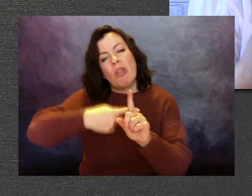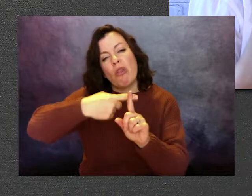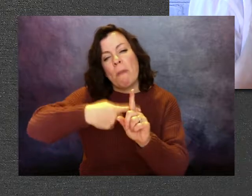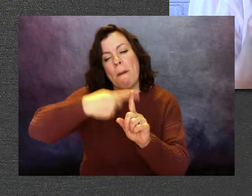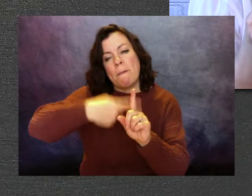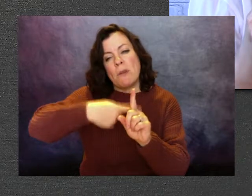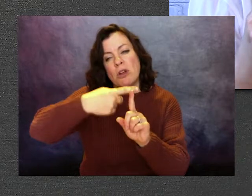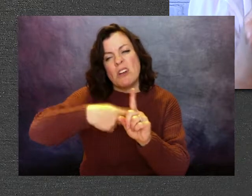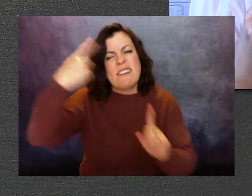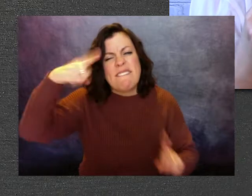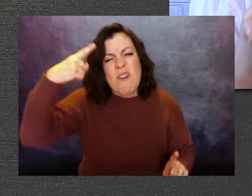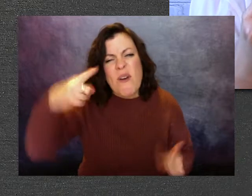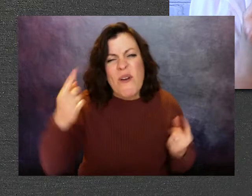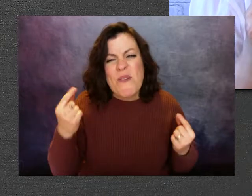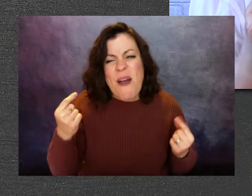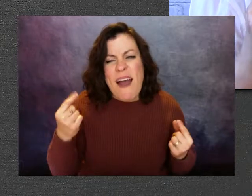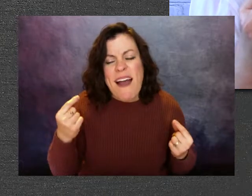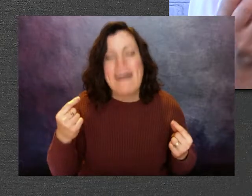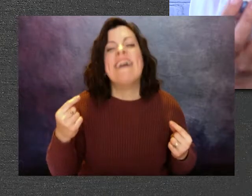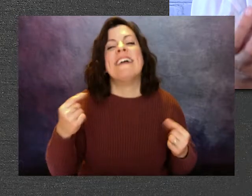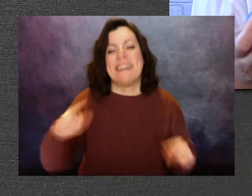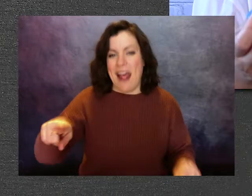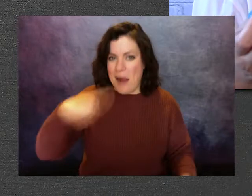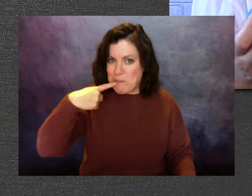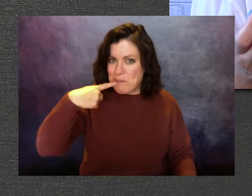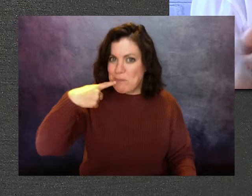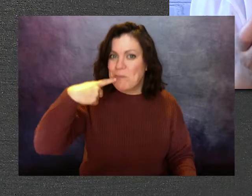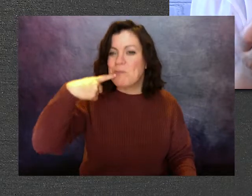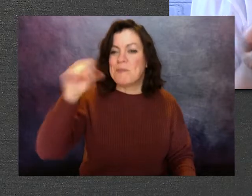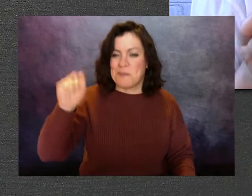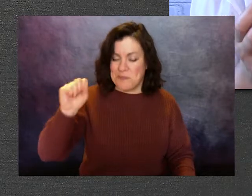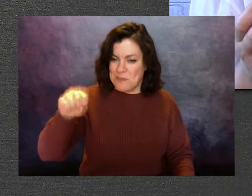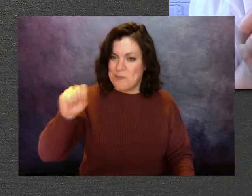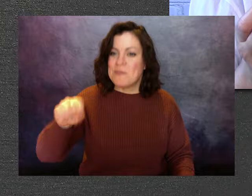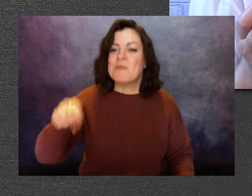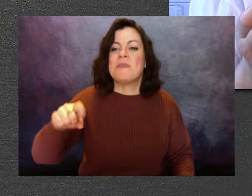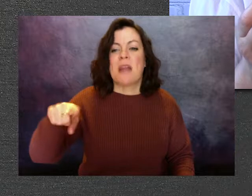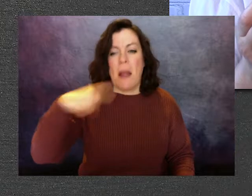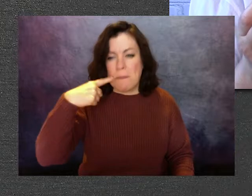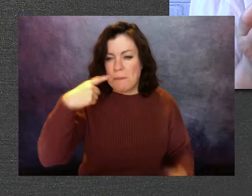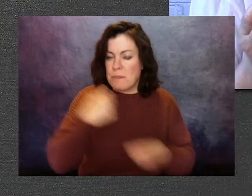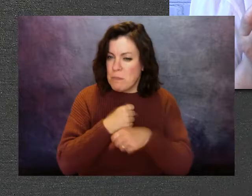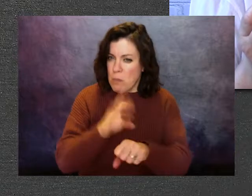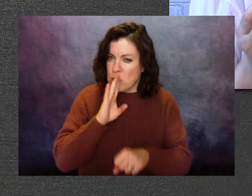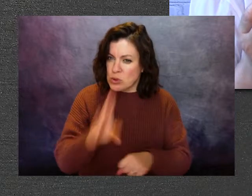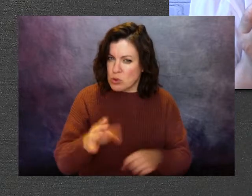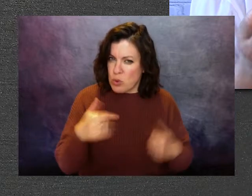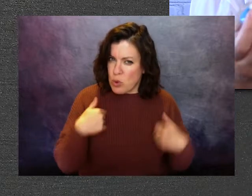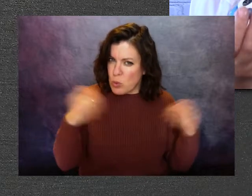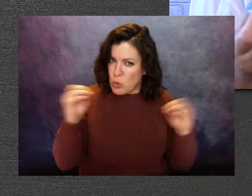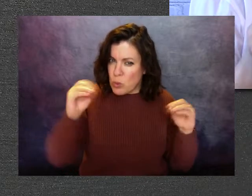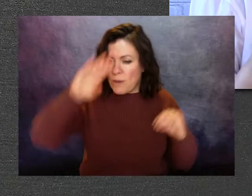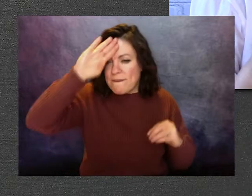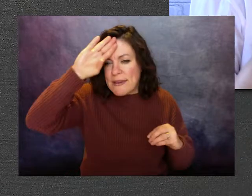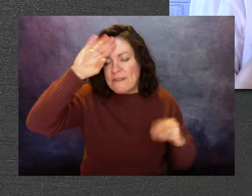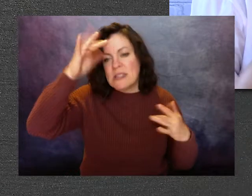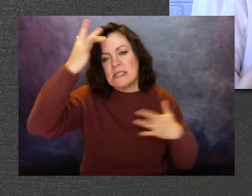To take the temperature. Right, so they have to take the animals temperature to make sure they're not sick. Cause sometimes if animals have a fever